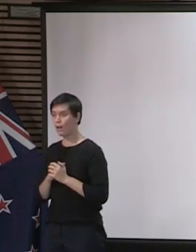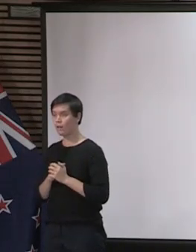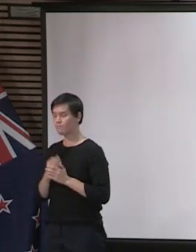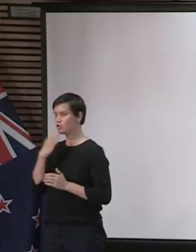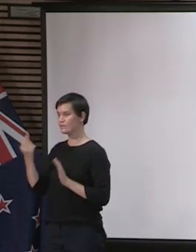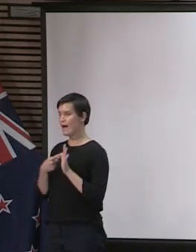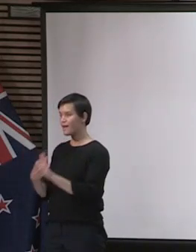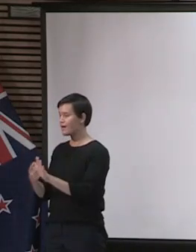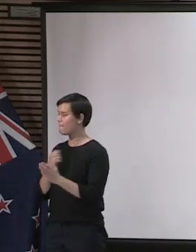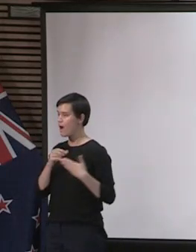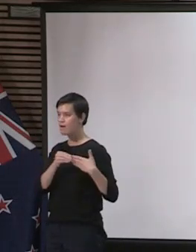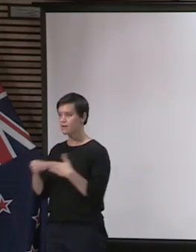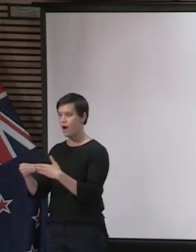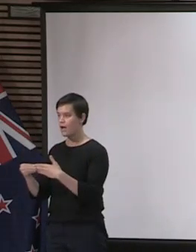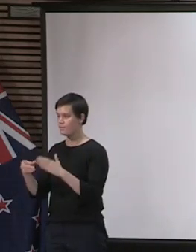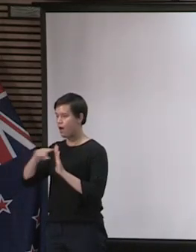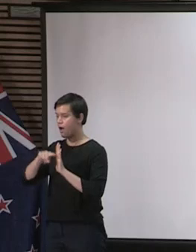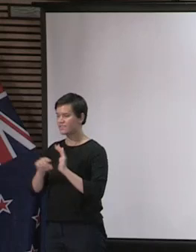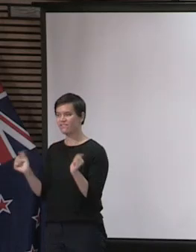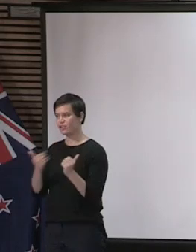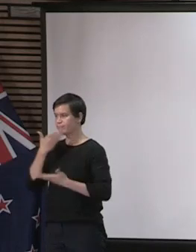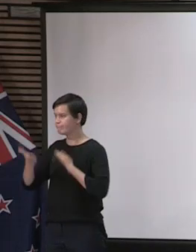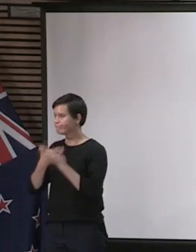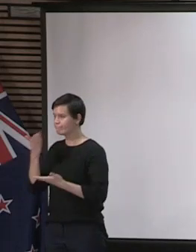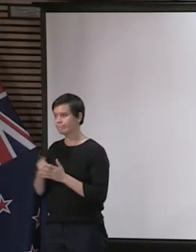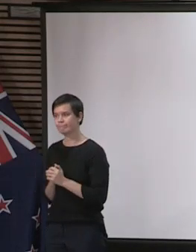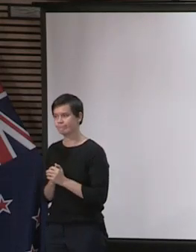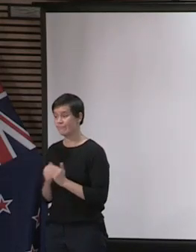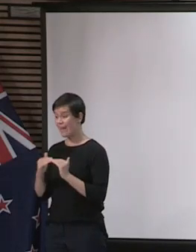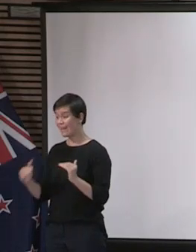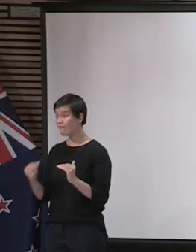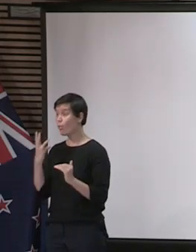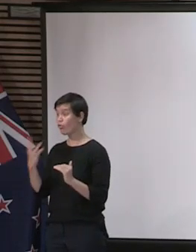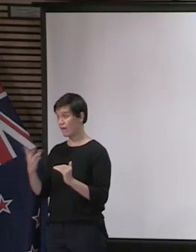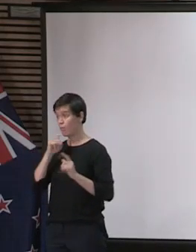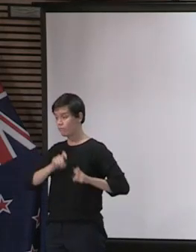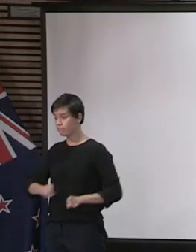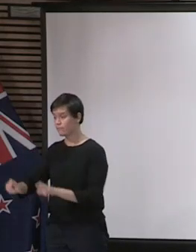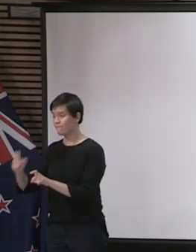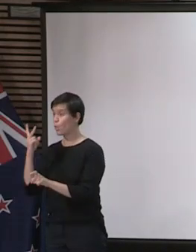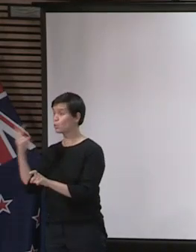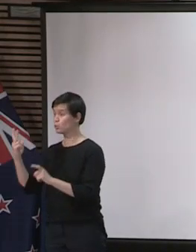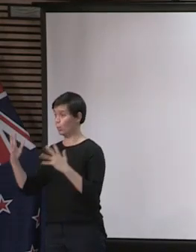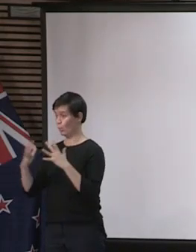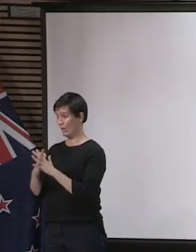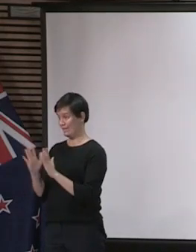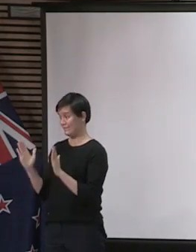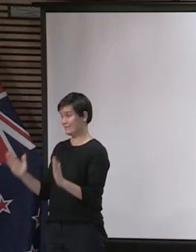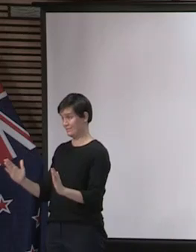PRIME MINISTER JACINDA ARDERN: At this point alert Level 3 is alert Level 3 and that guidance will remain